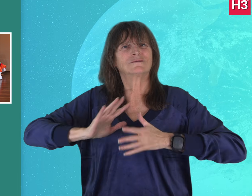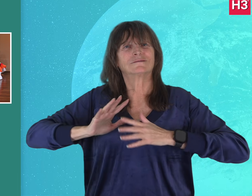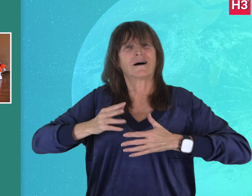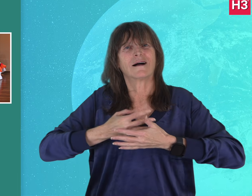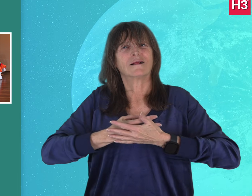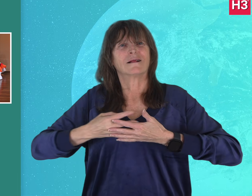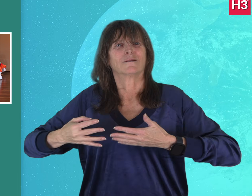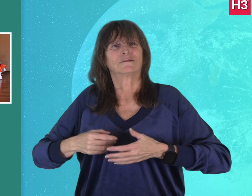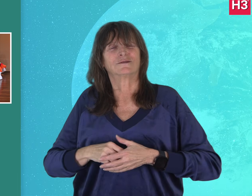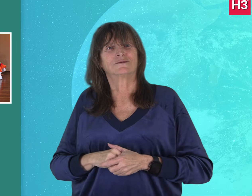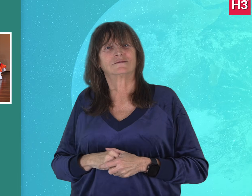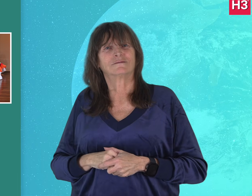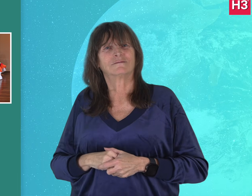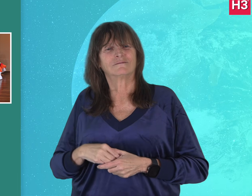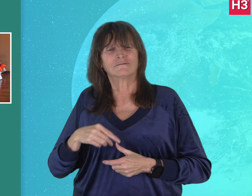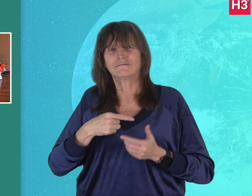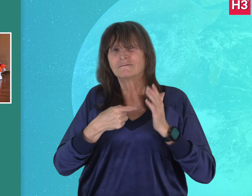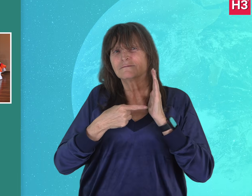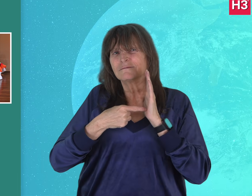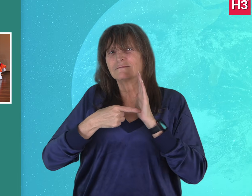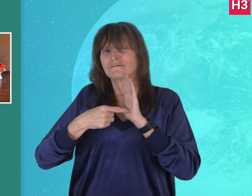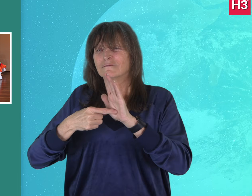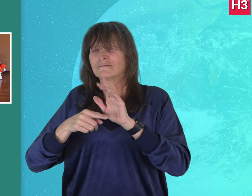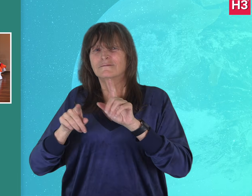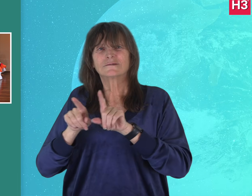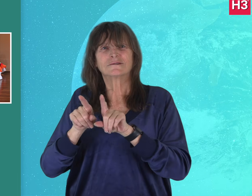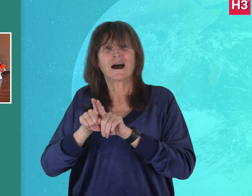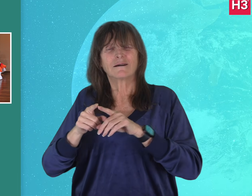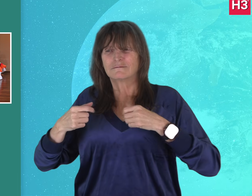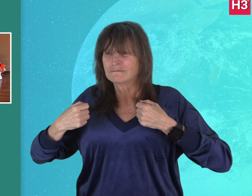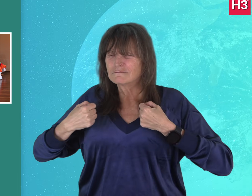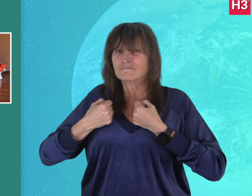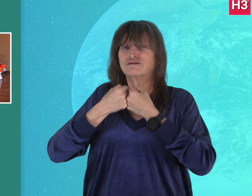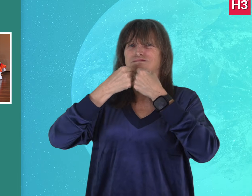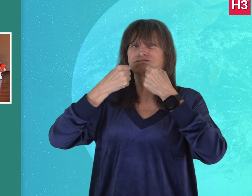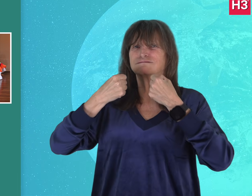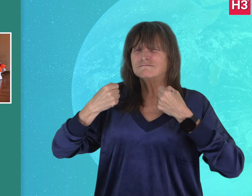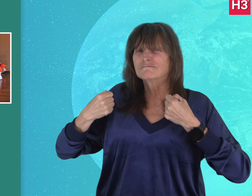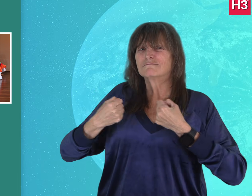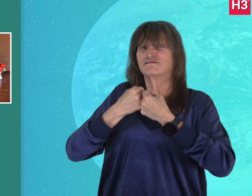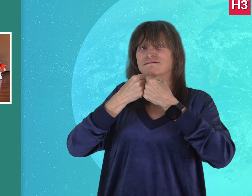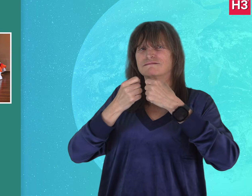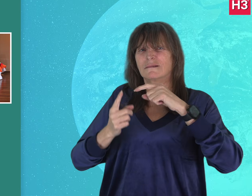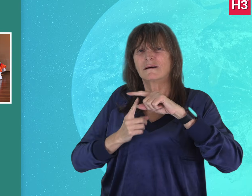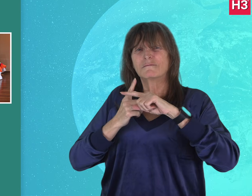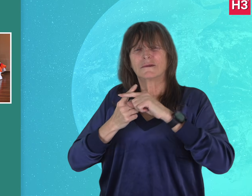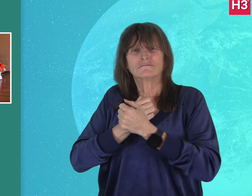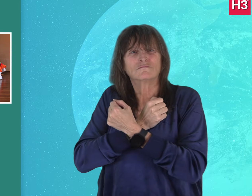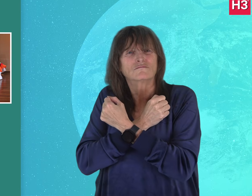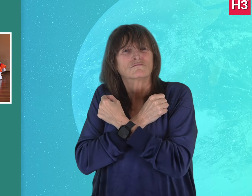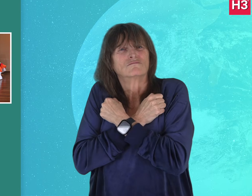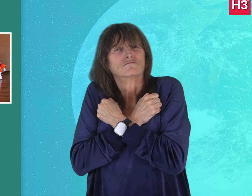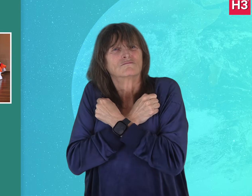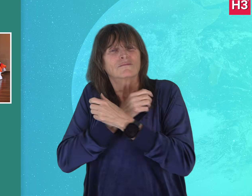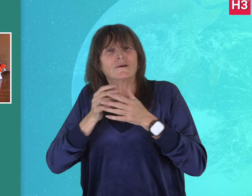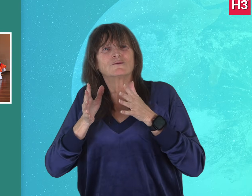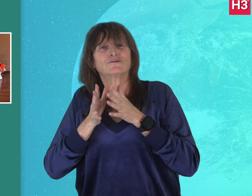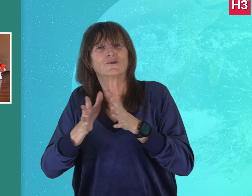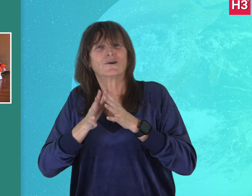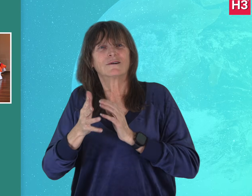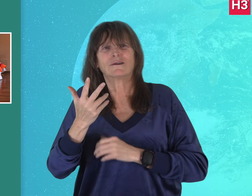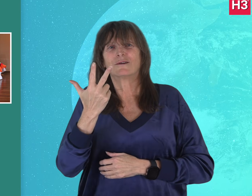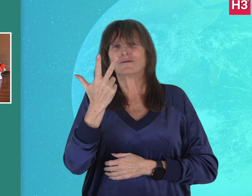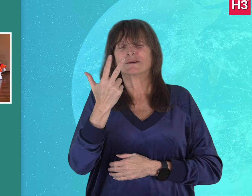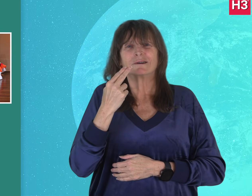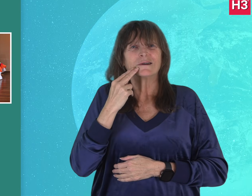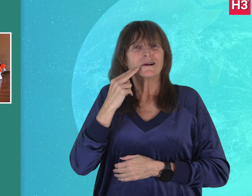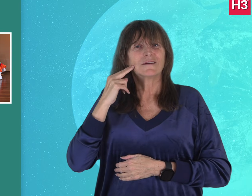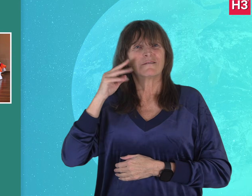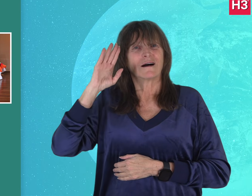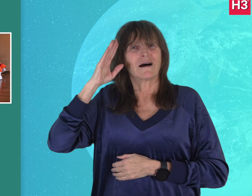the challenges and love stories of three Deaf Irish couples,